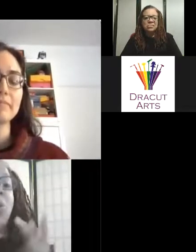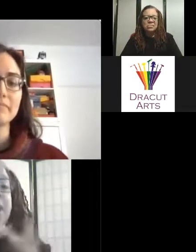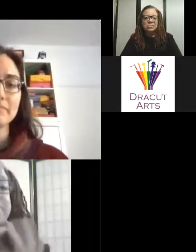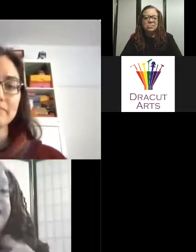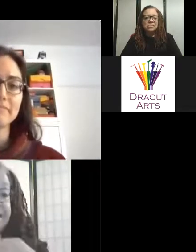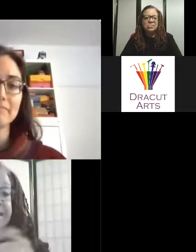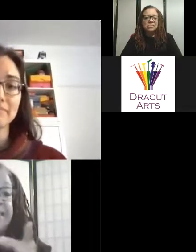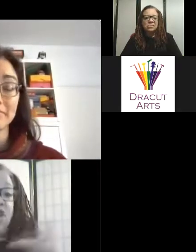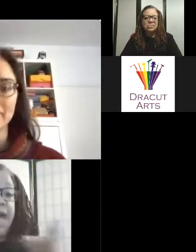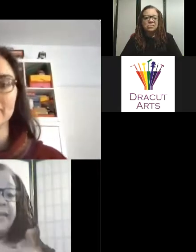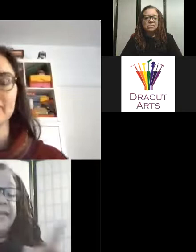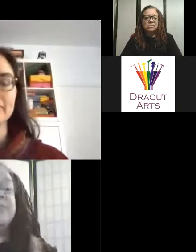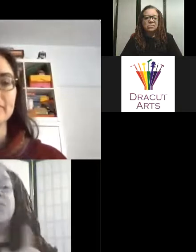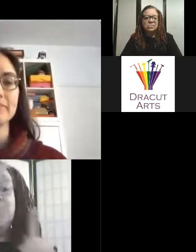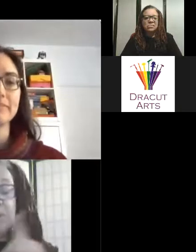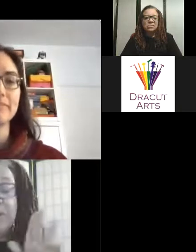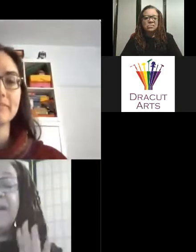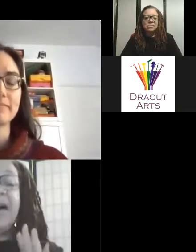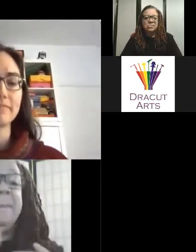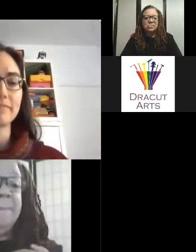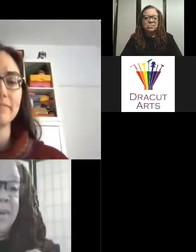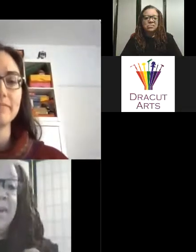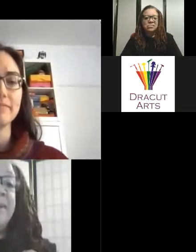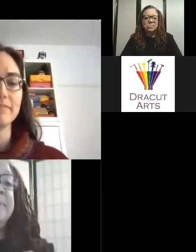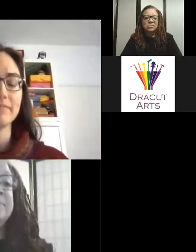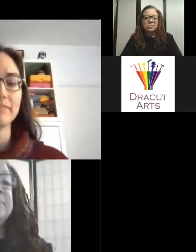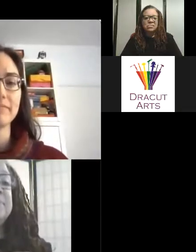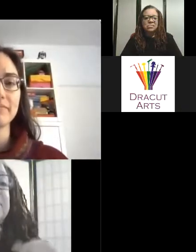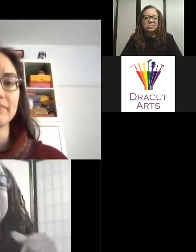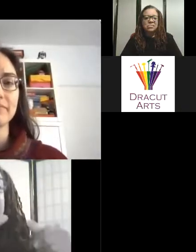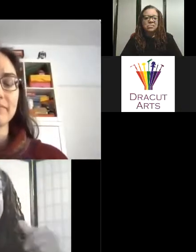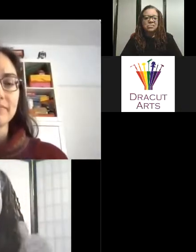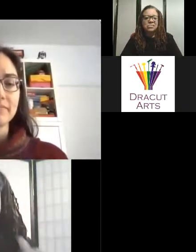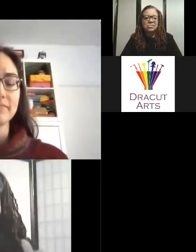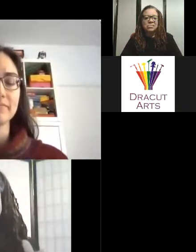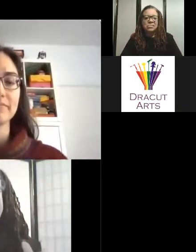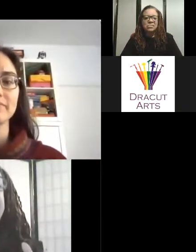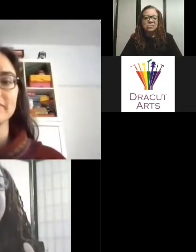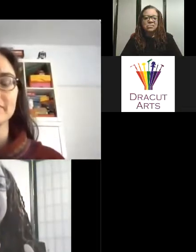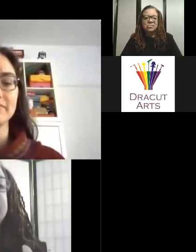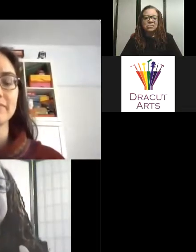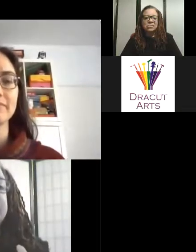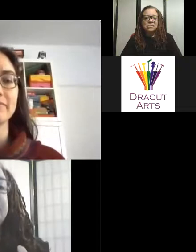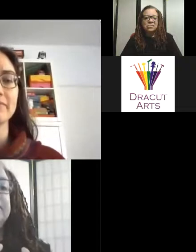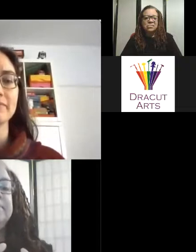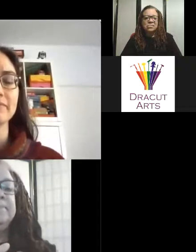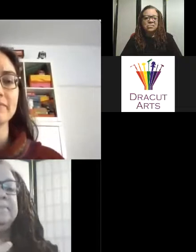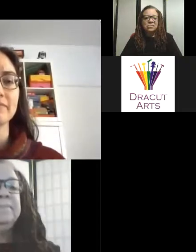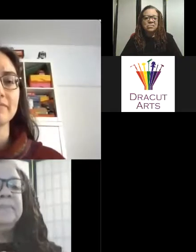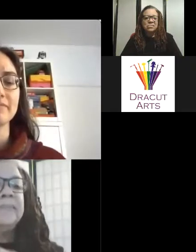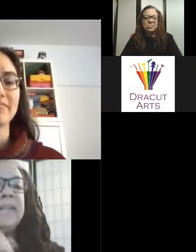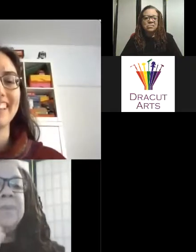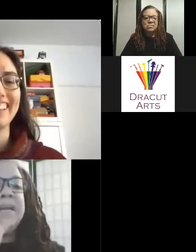so that people can find that I'm posting these... Um, I need to not talk as I type my website name!